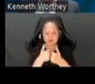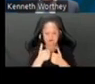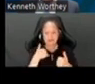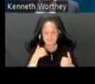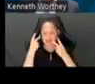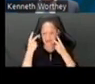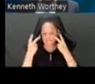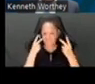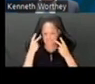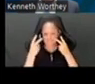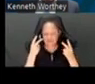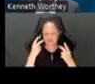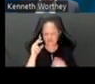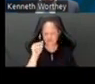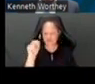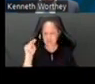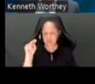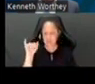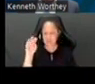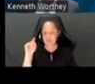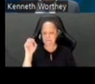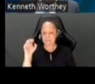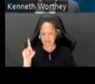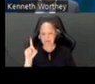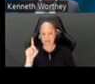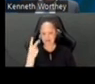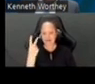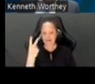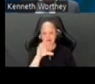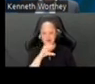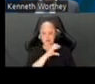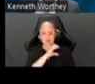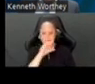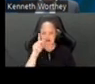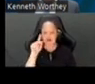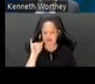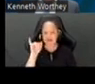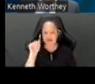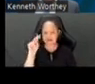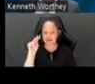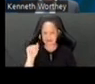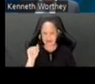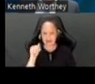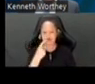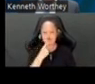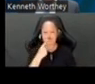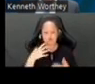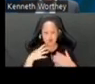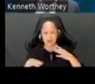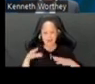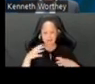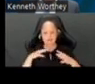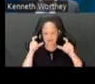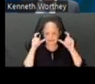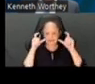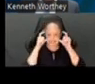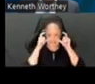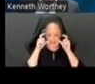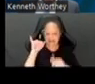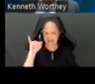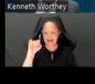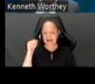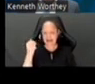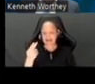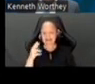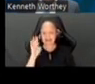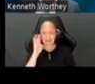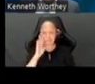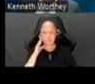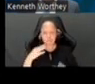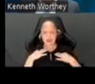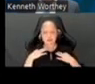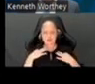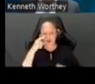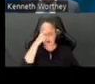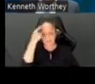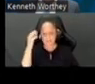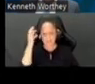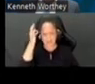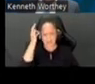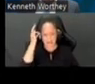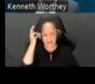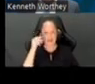are two illustrated characters. Keanu and Isaiah. These characters along with other